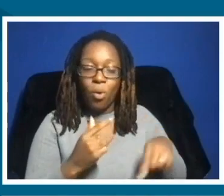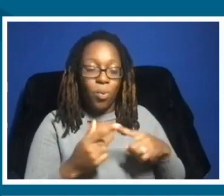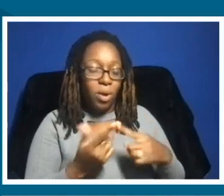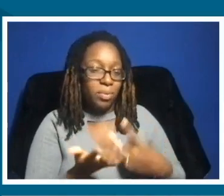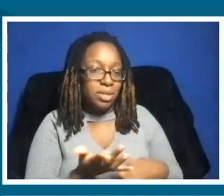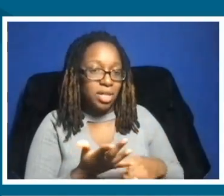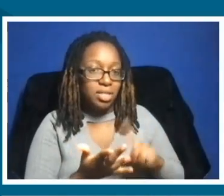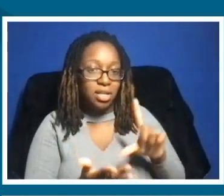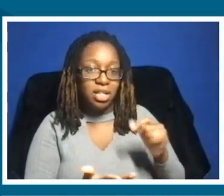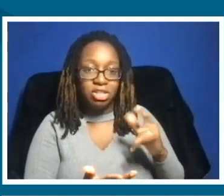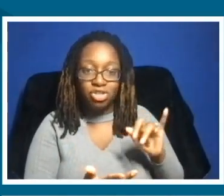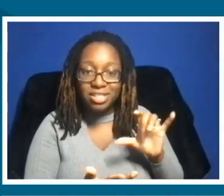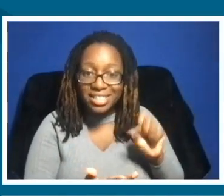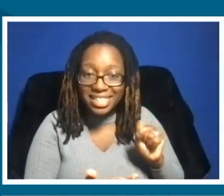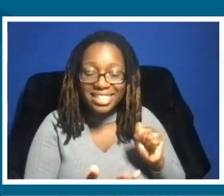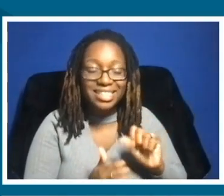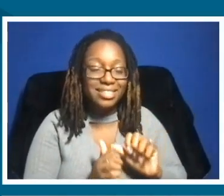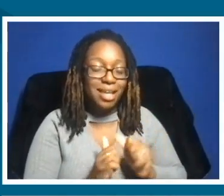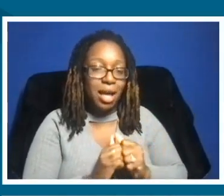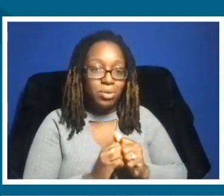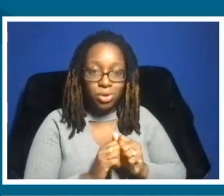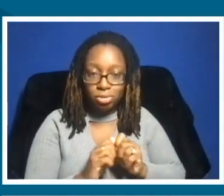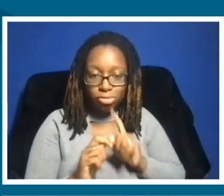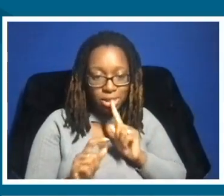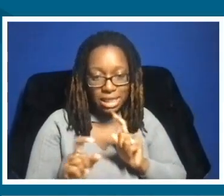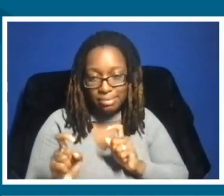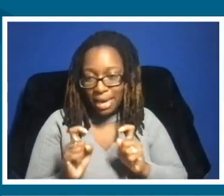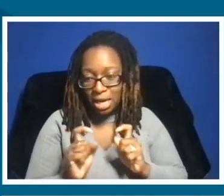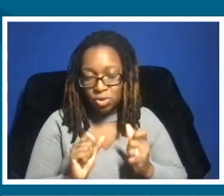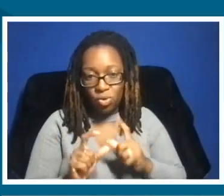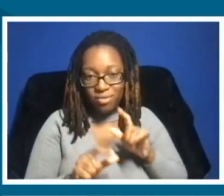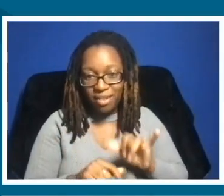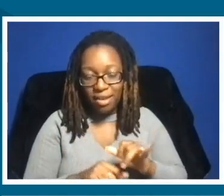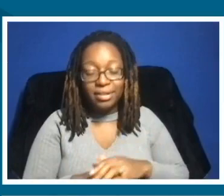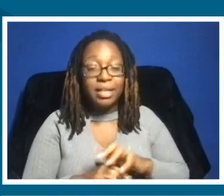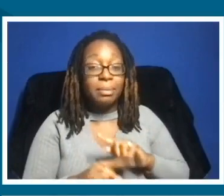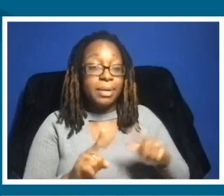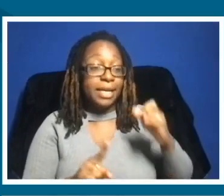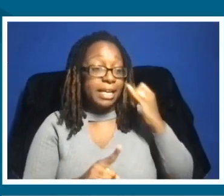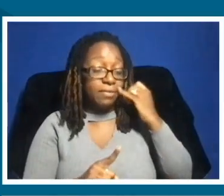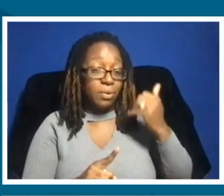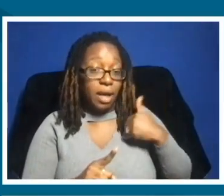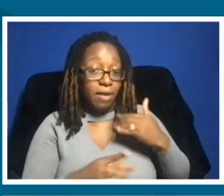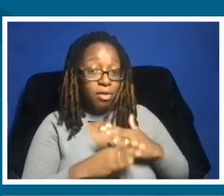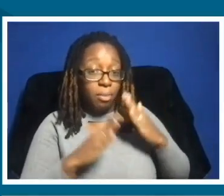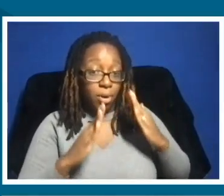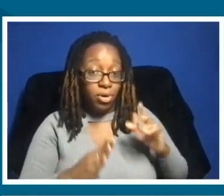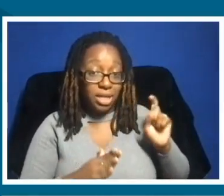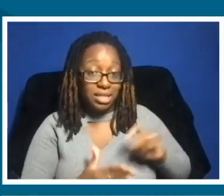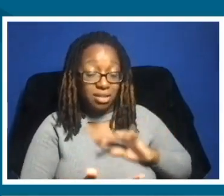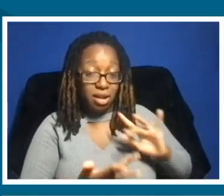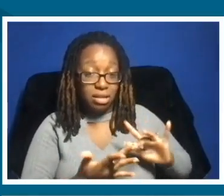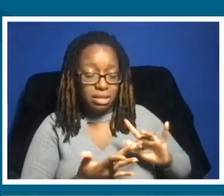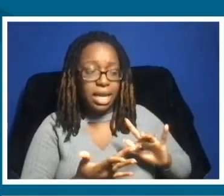navigating all of that um if there is a partner to contact to to